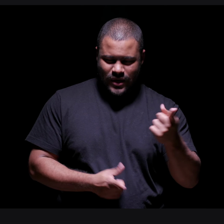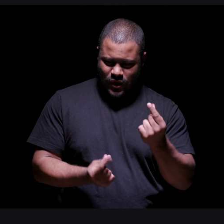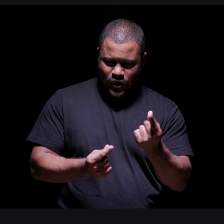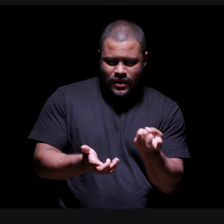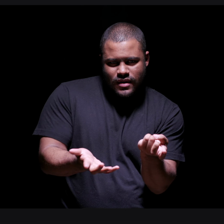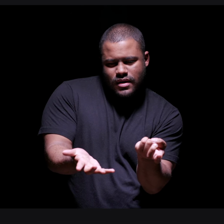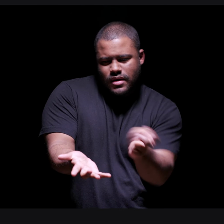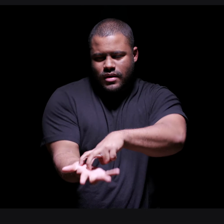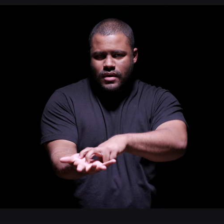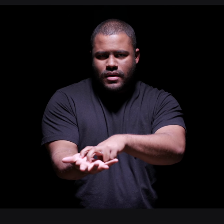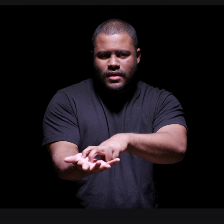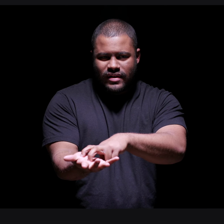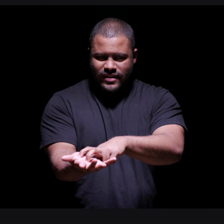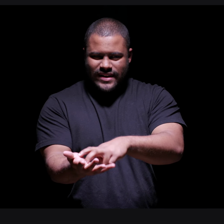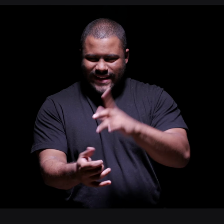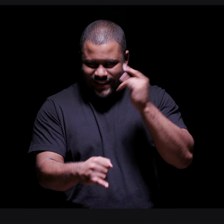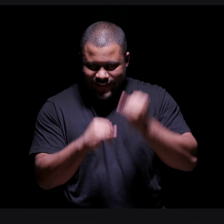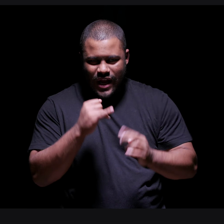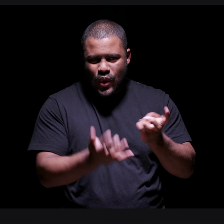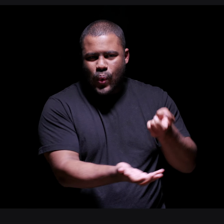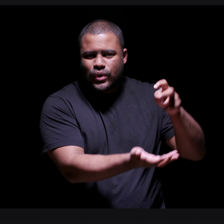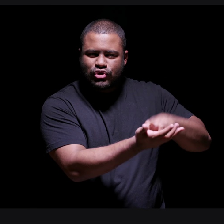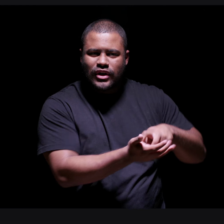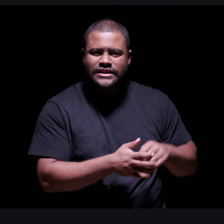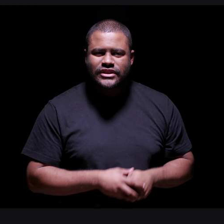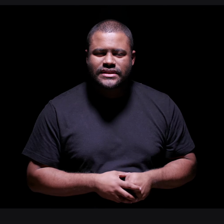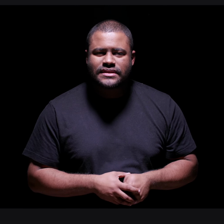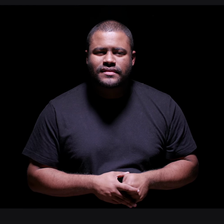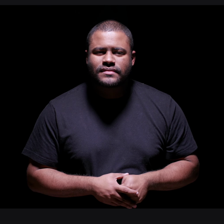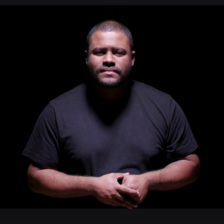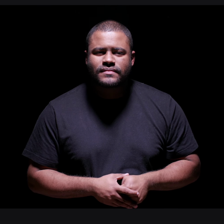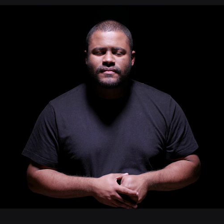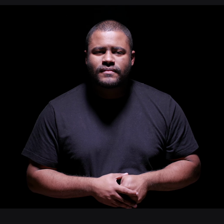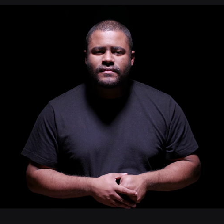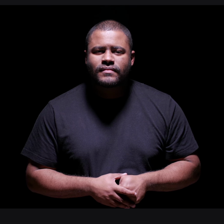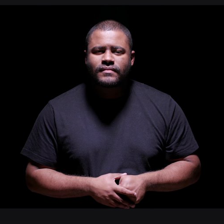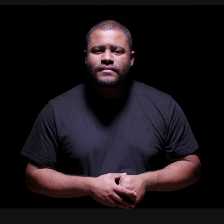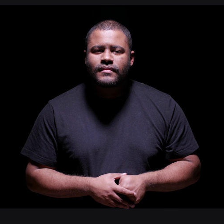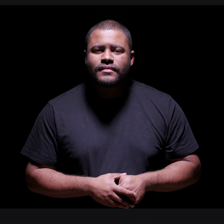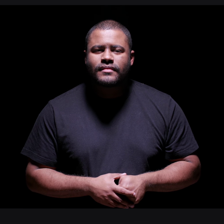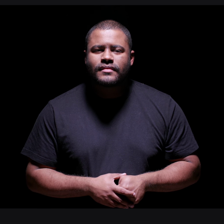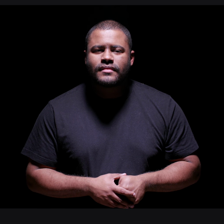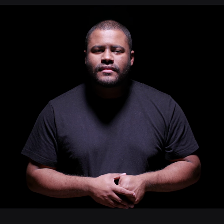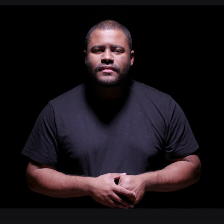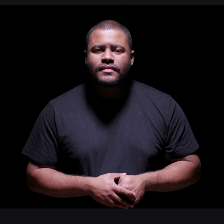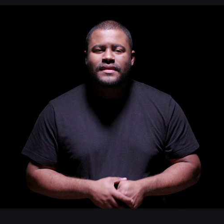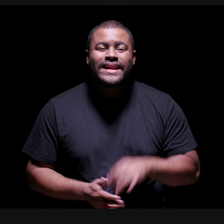from his own deathbed to earn for all who believe in him a final resurrection.